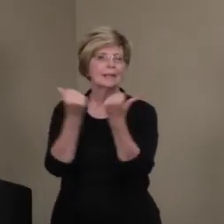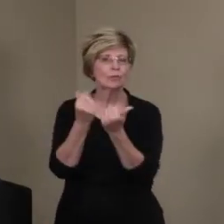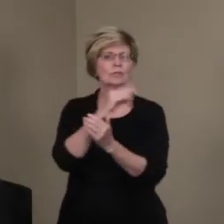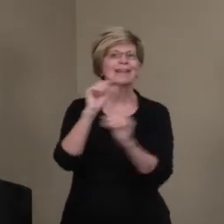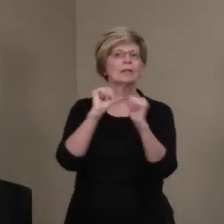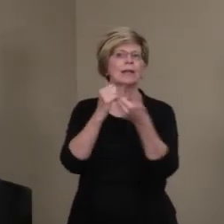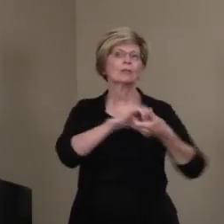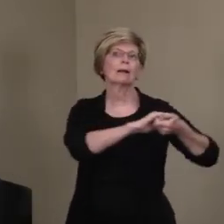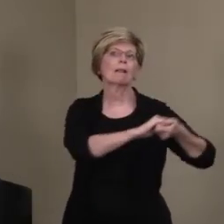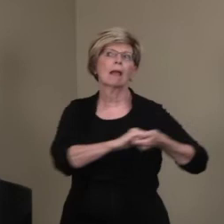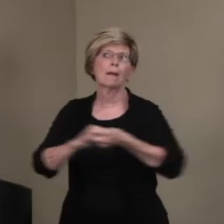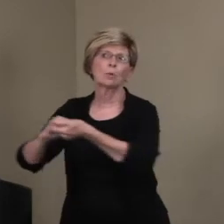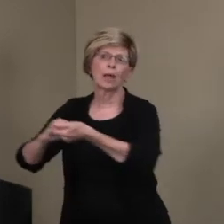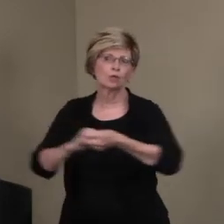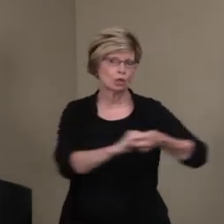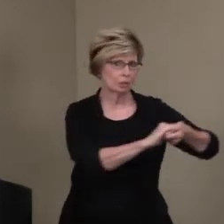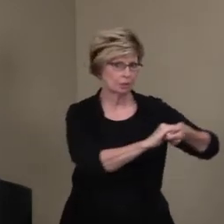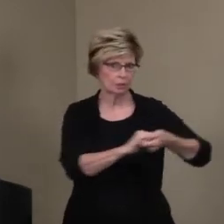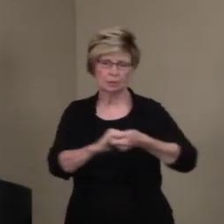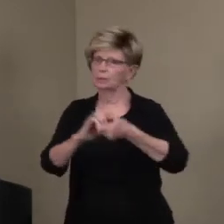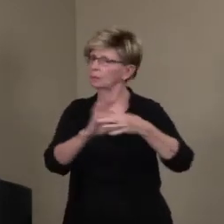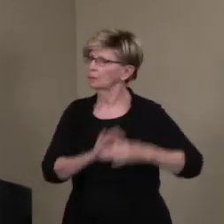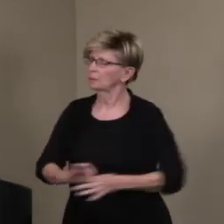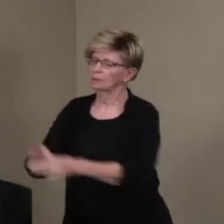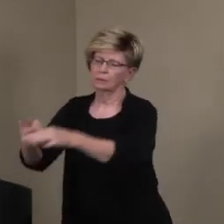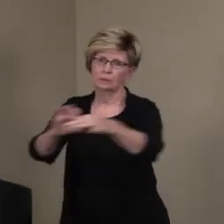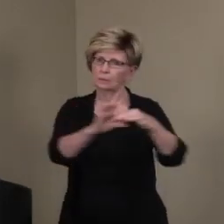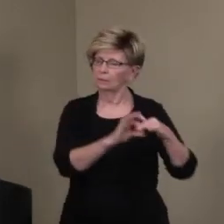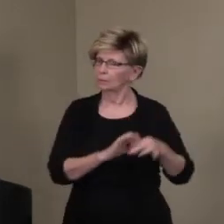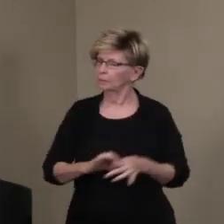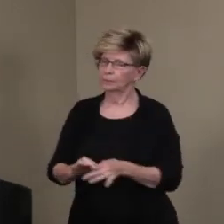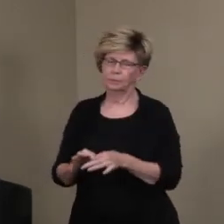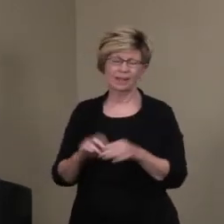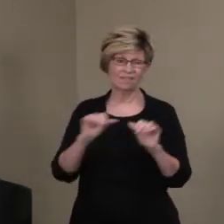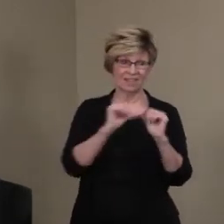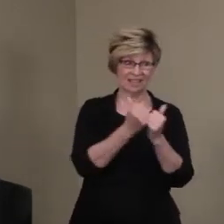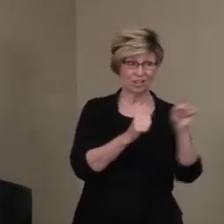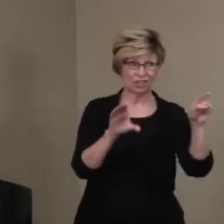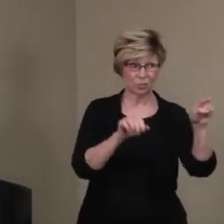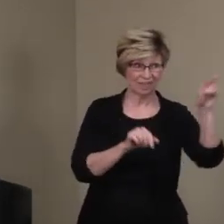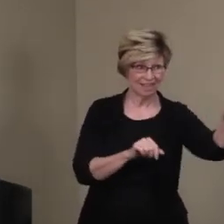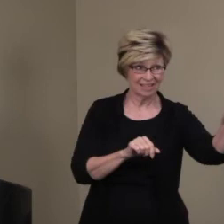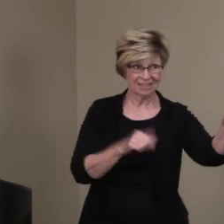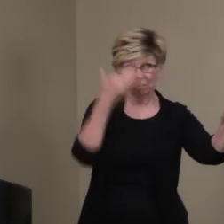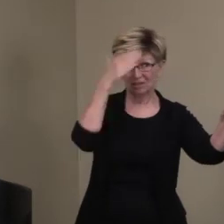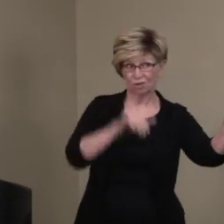them from school from agencies we must have collaboration with agencies if the